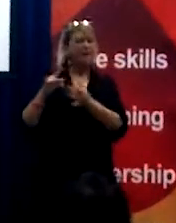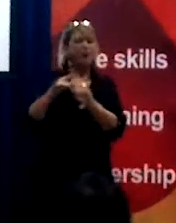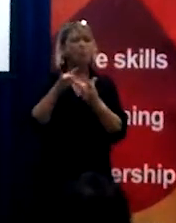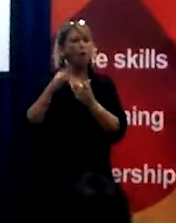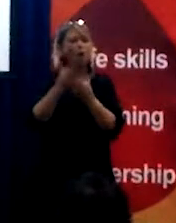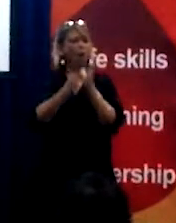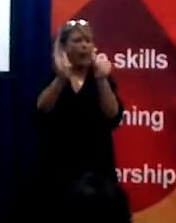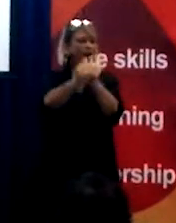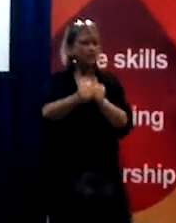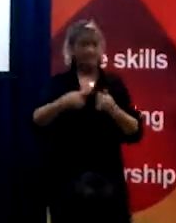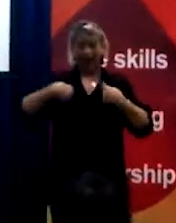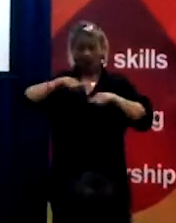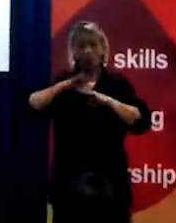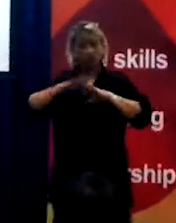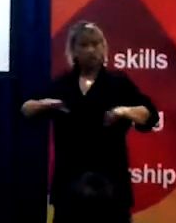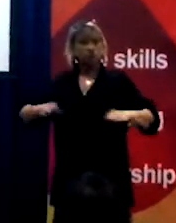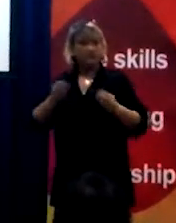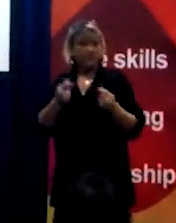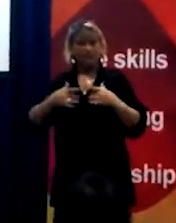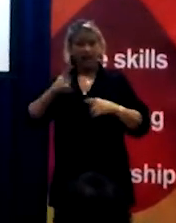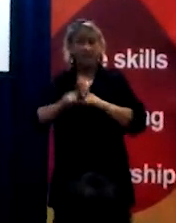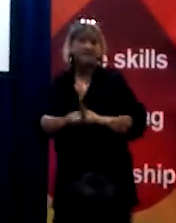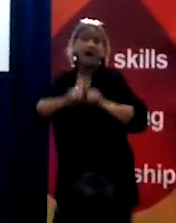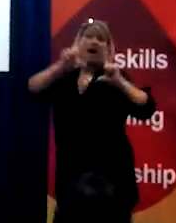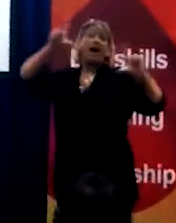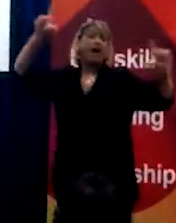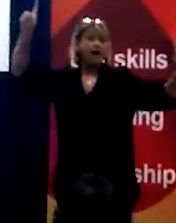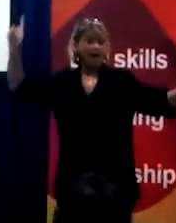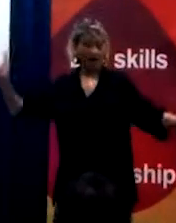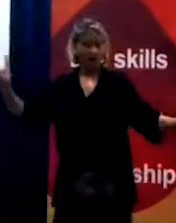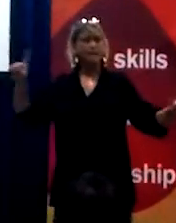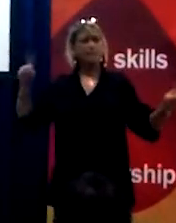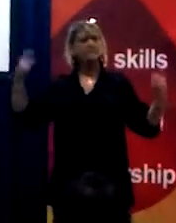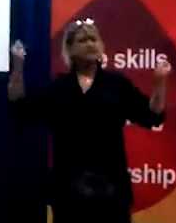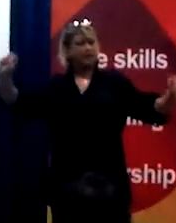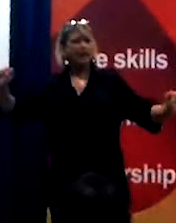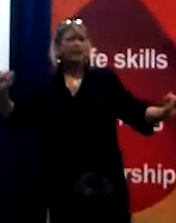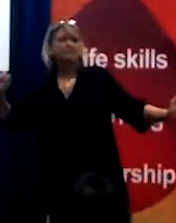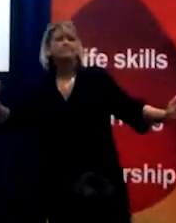Our kids live a long way away from each other, but they still, through their social network,